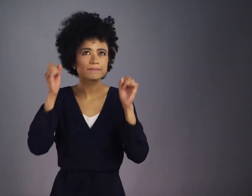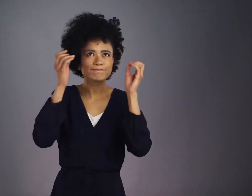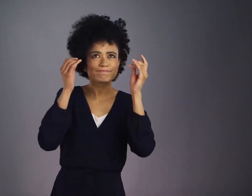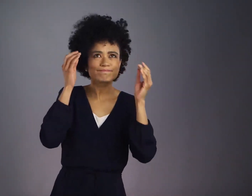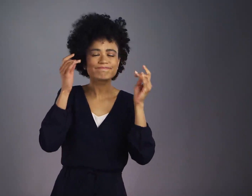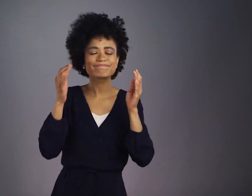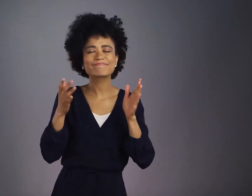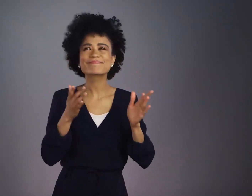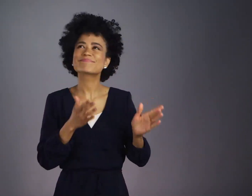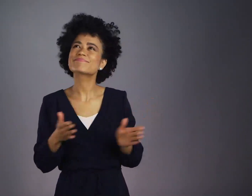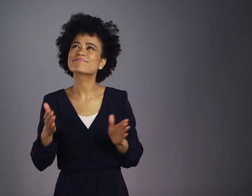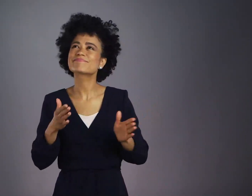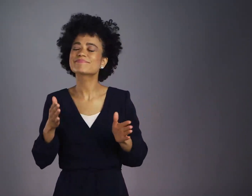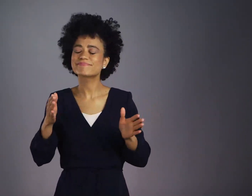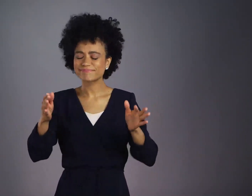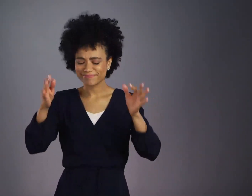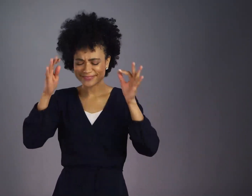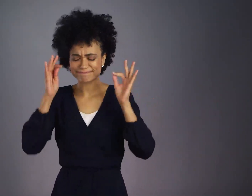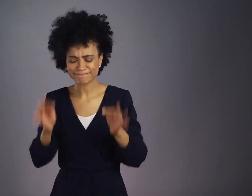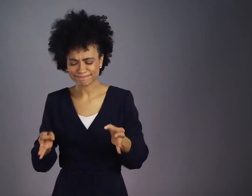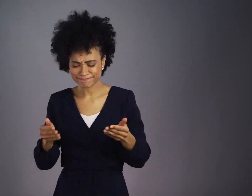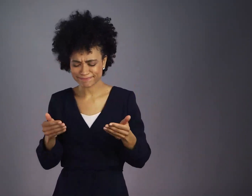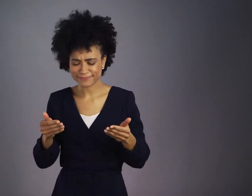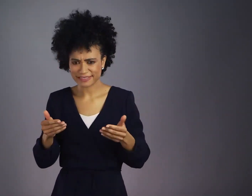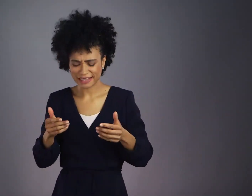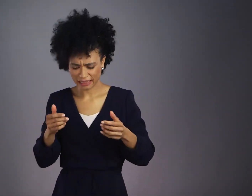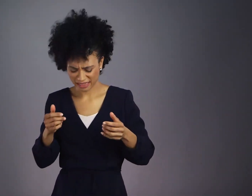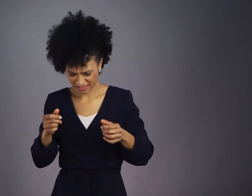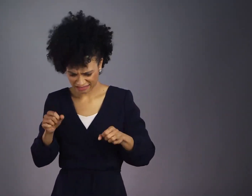In thinking about our day we may face indecision.